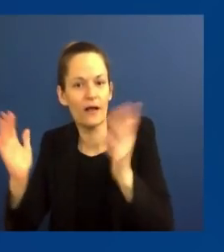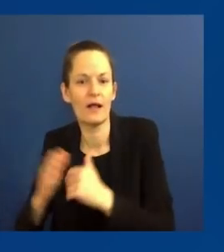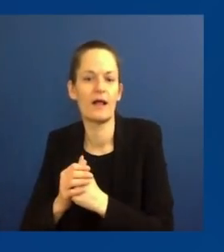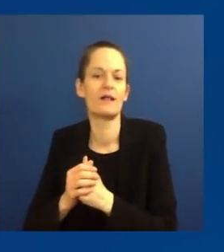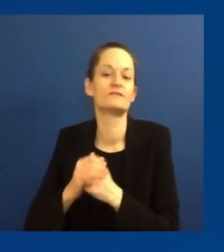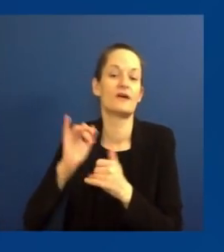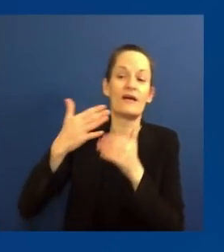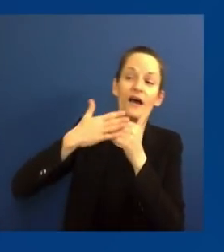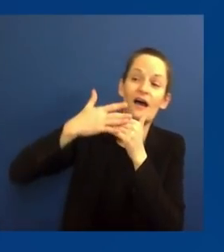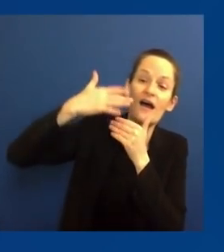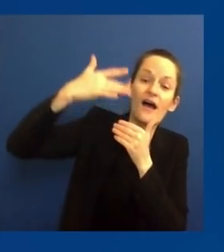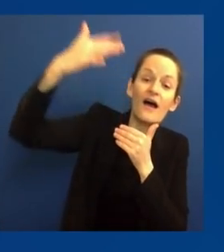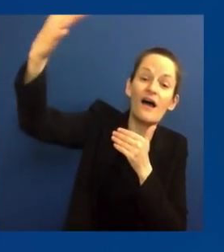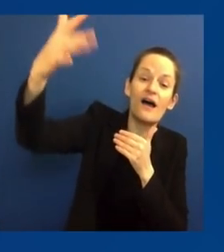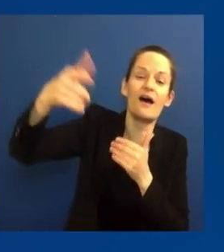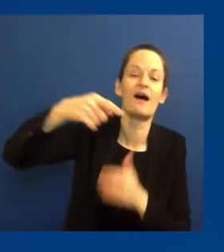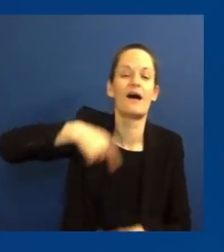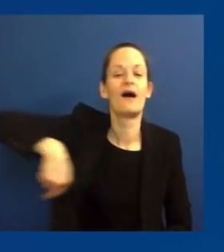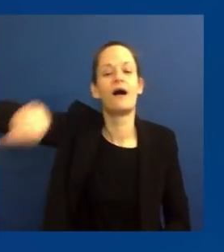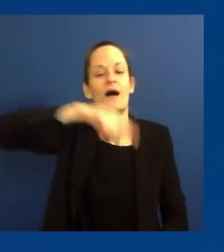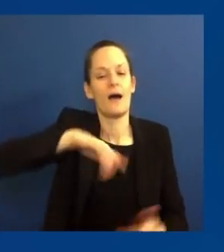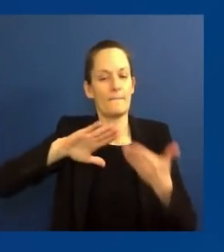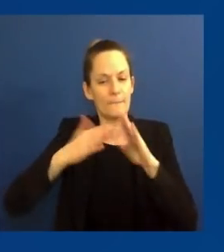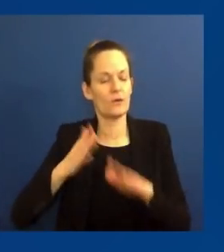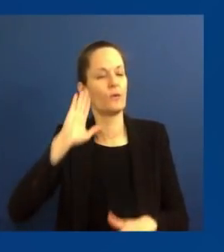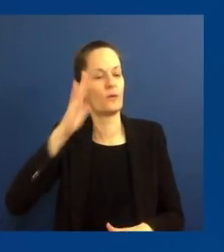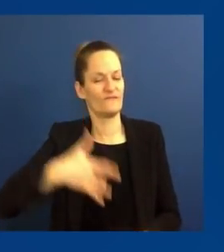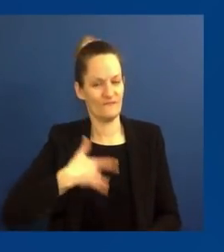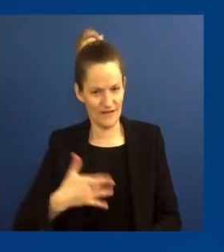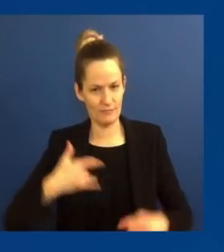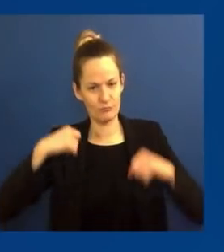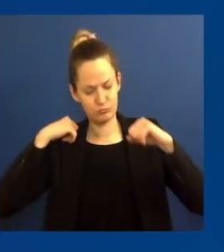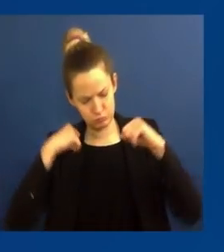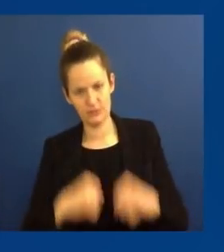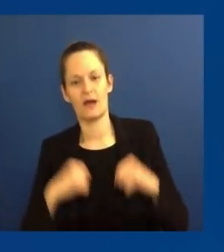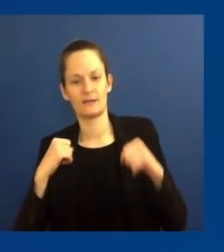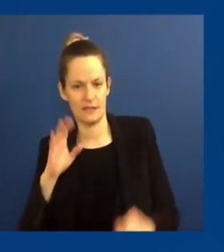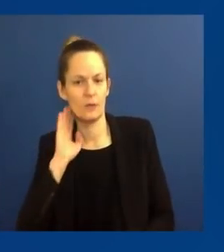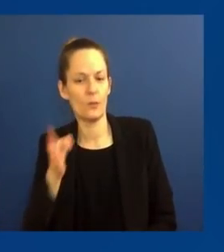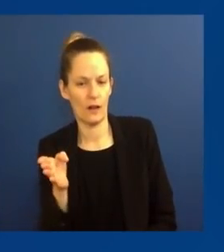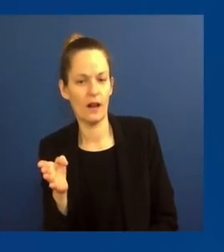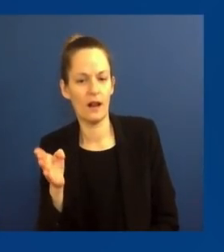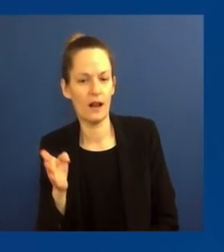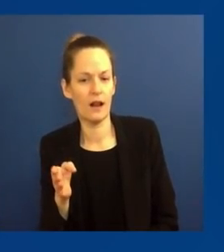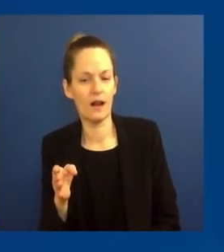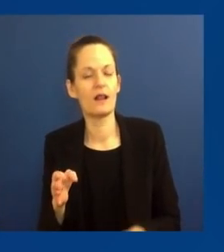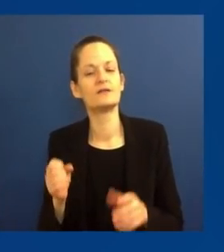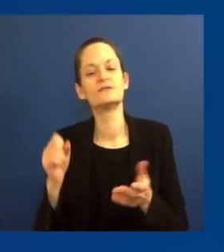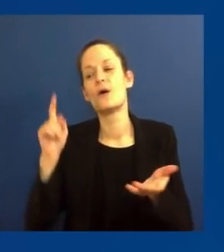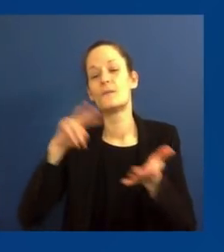so that you won't get the situation where there's enough activity which leads to hospitalizations,